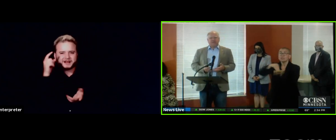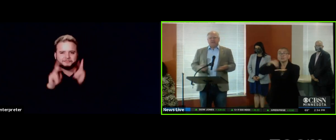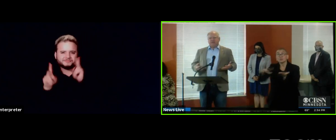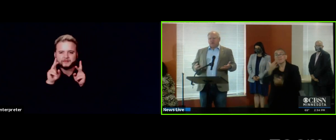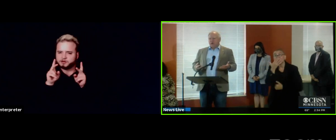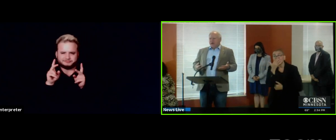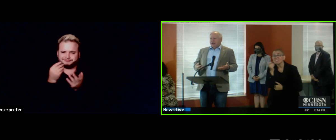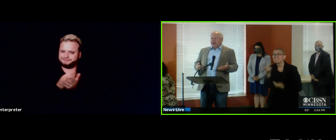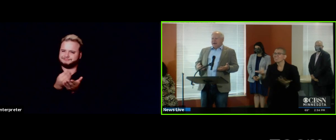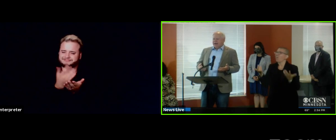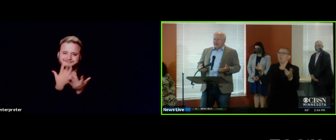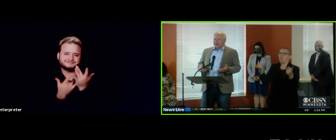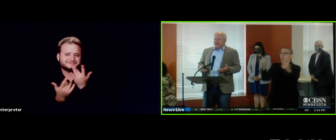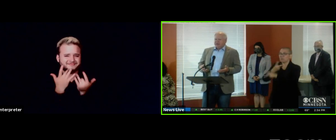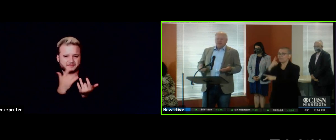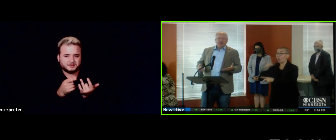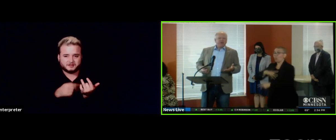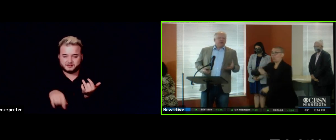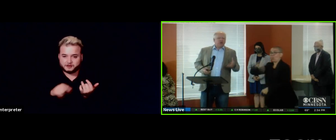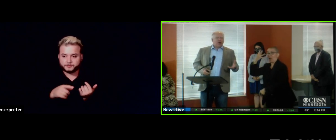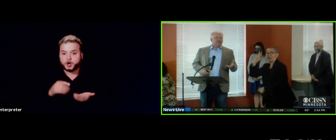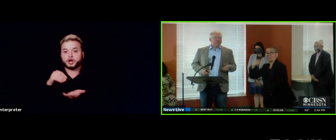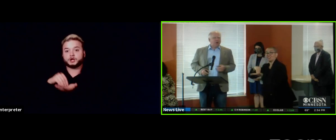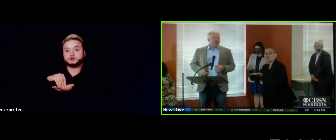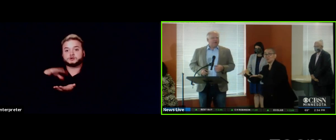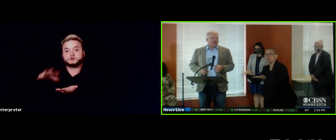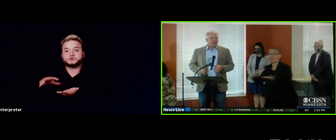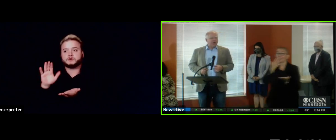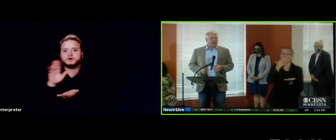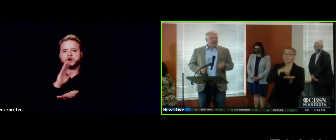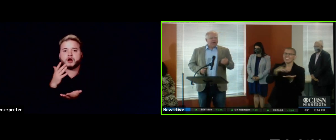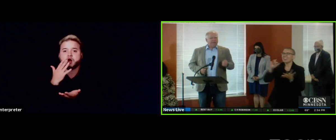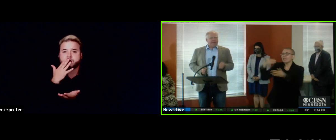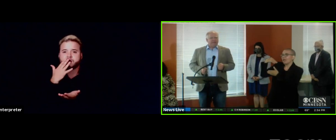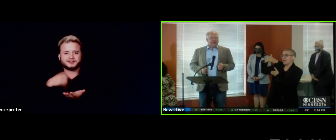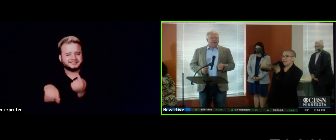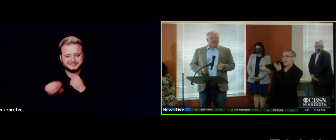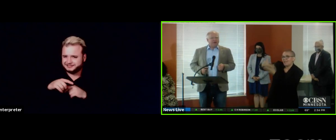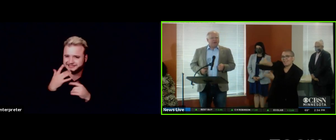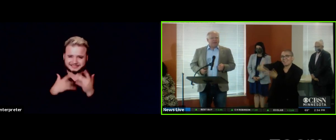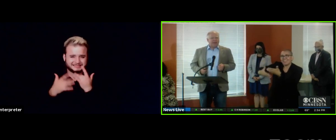lead to a generational loss of wealth if you will and it makes it very difficult. My guess